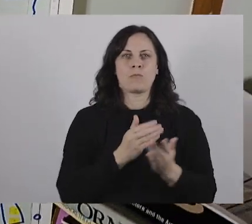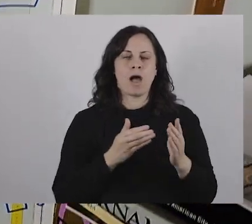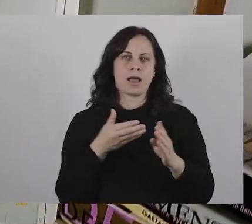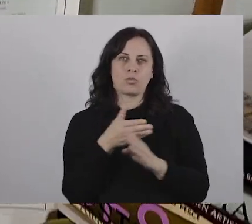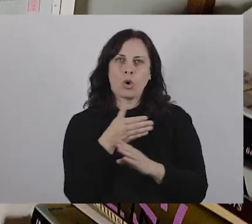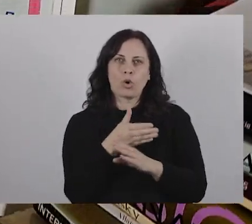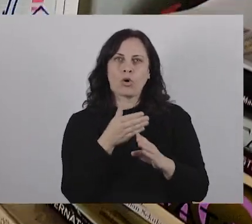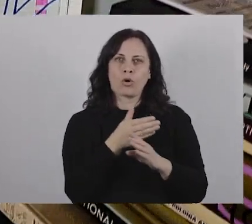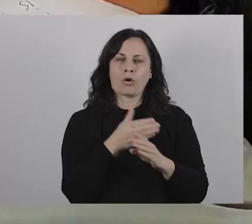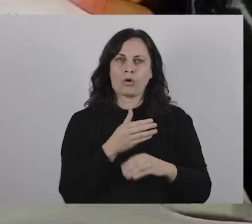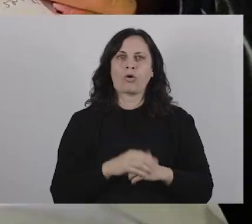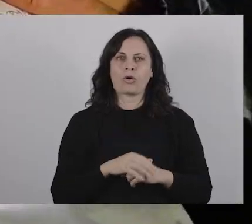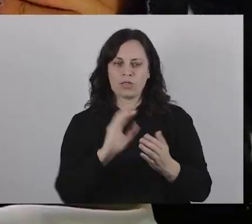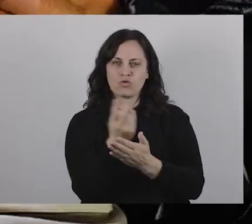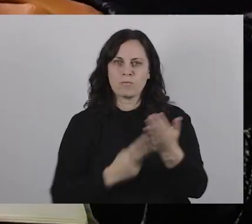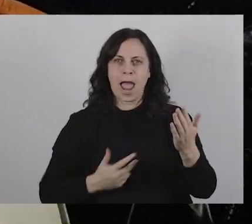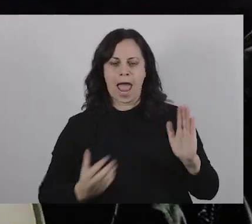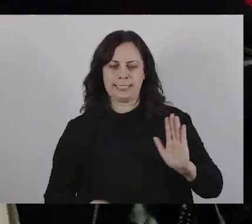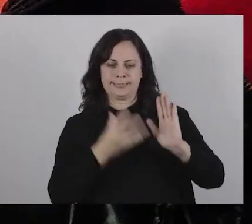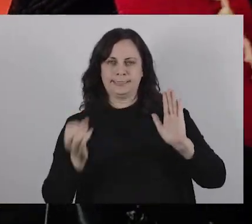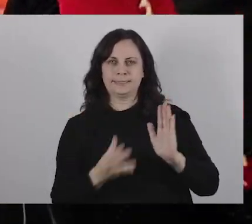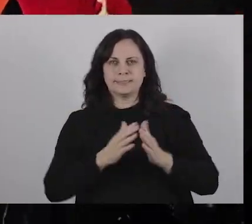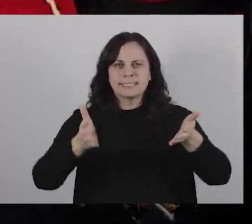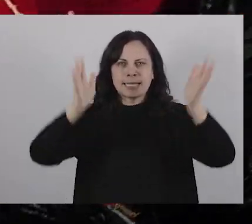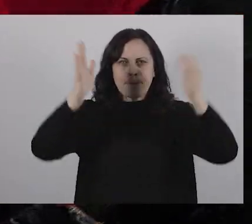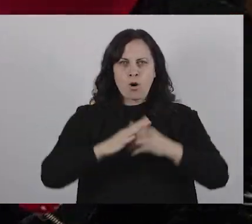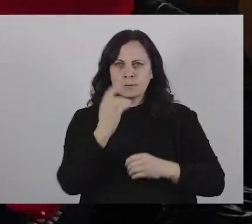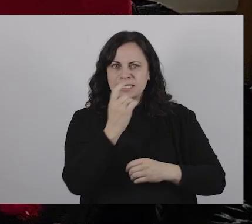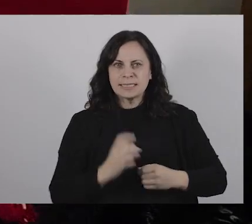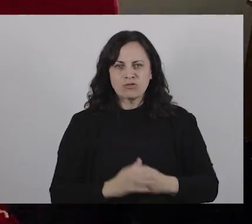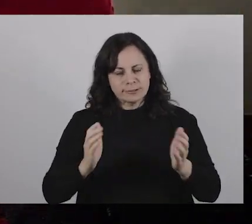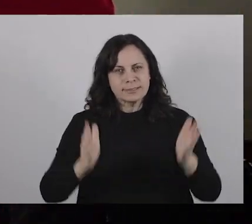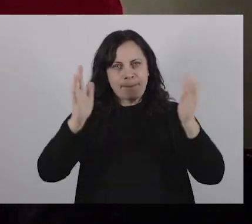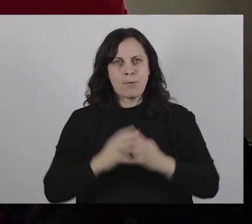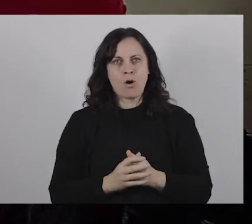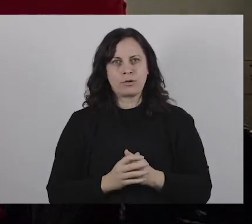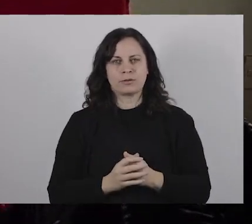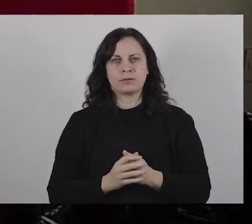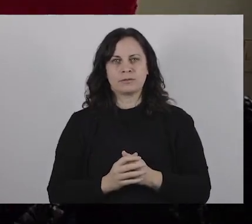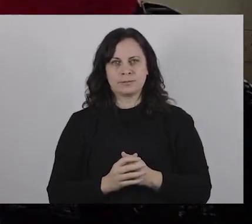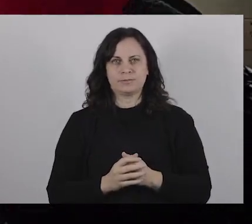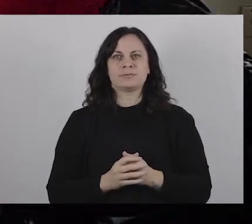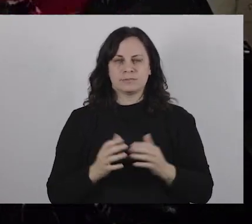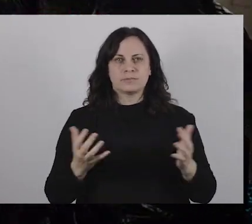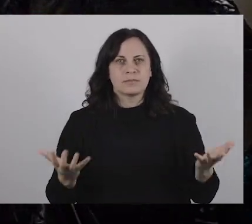through my mahi, is — take this shit seriously. Sorry. (CHUCKLES GENTLY) Take this seriously. It's...